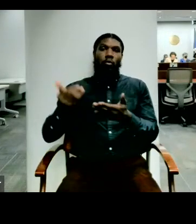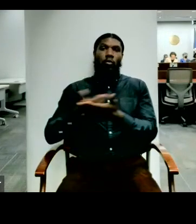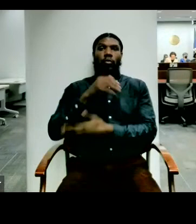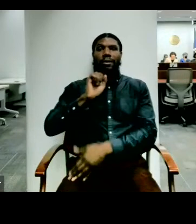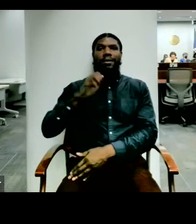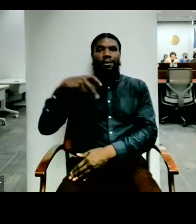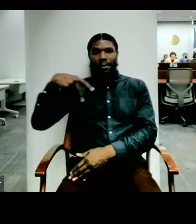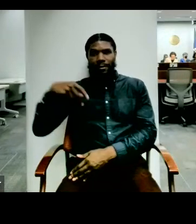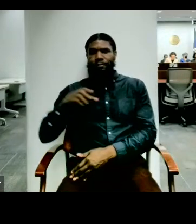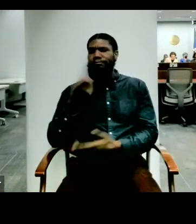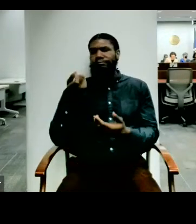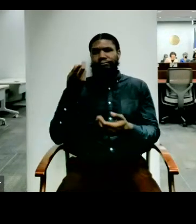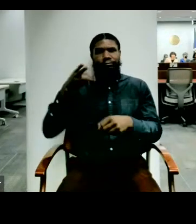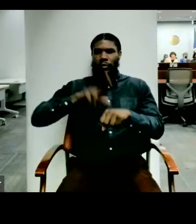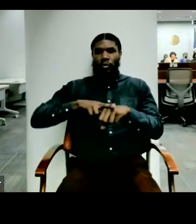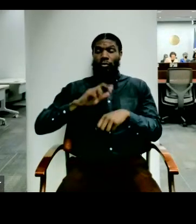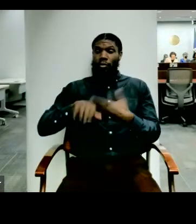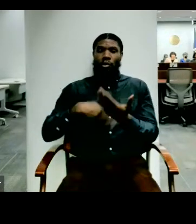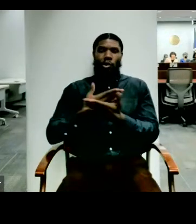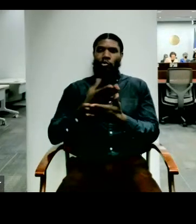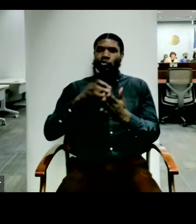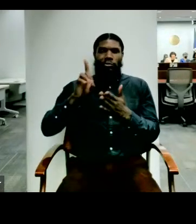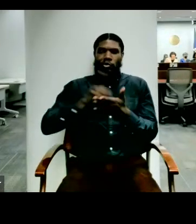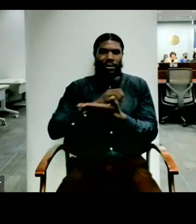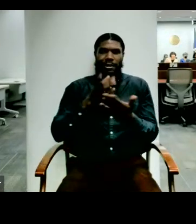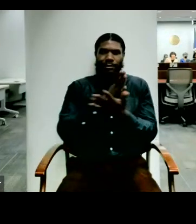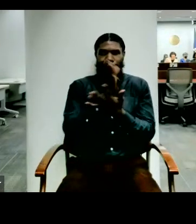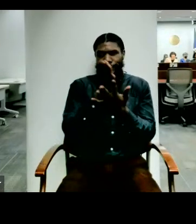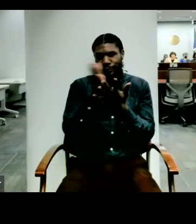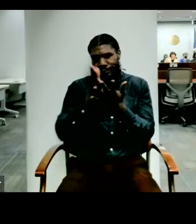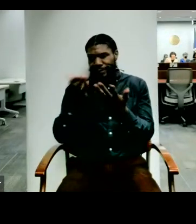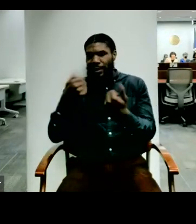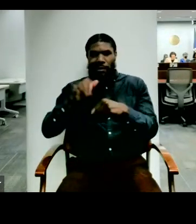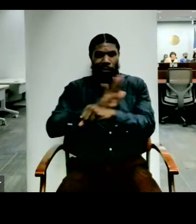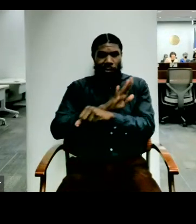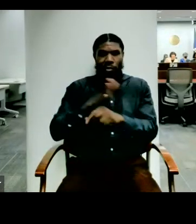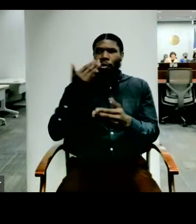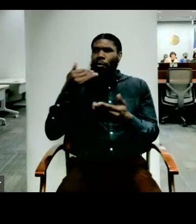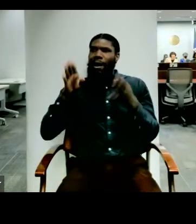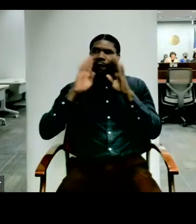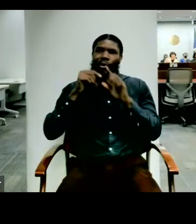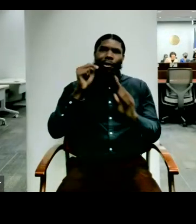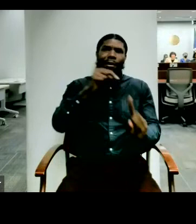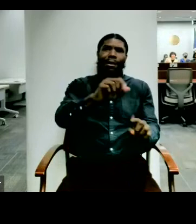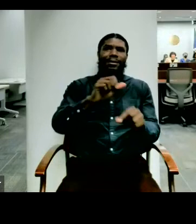course there is discrimination in all industries, so why focus on the special focus on staffing?